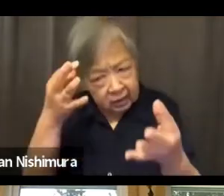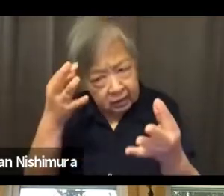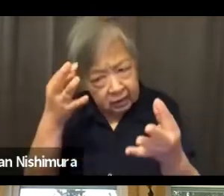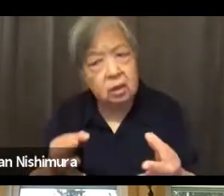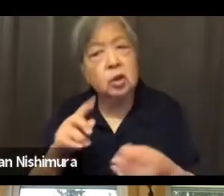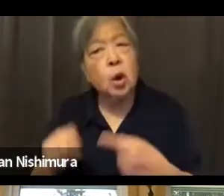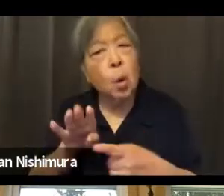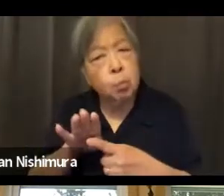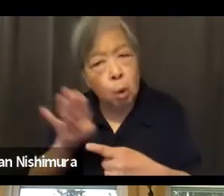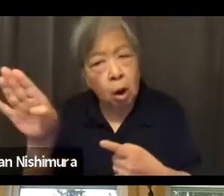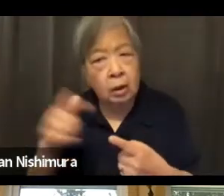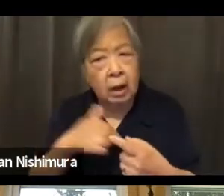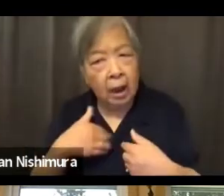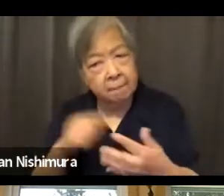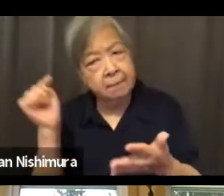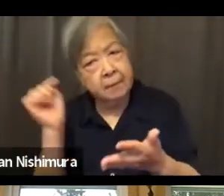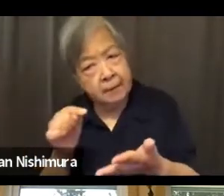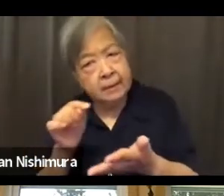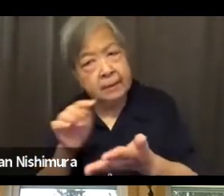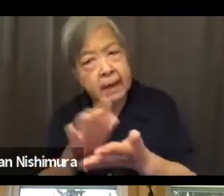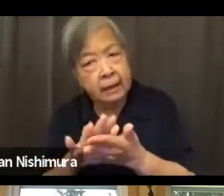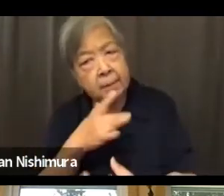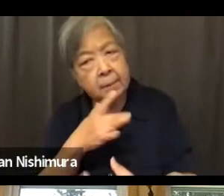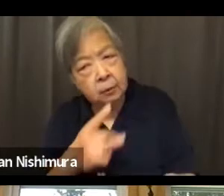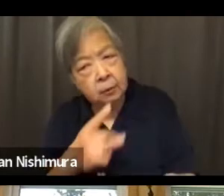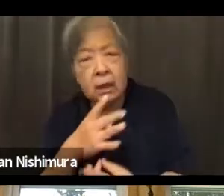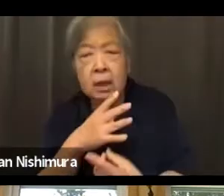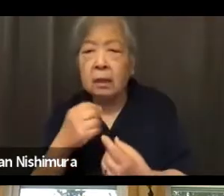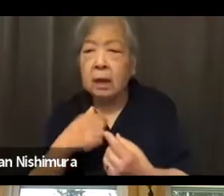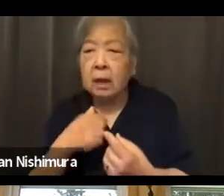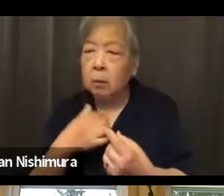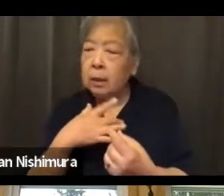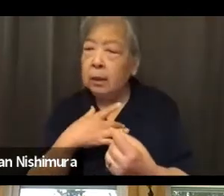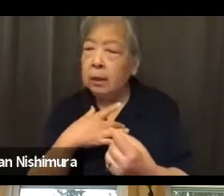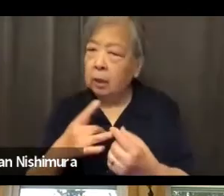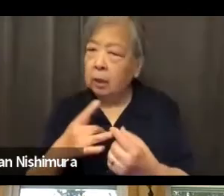I have this academic interest, and I'd like to follow through with the procedures that